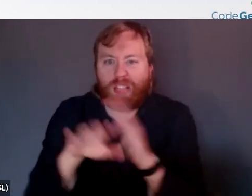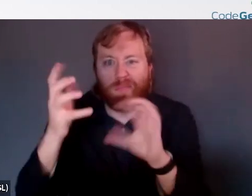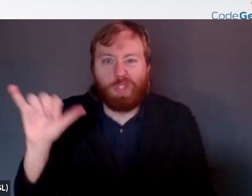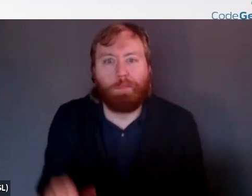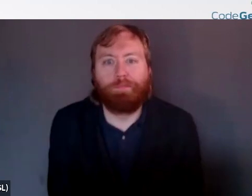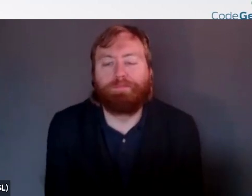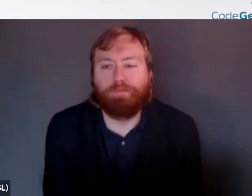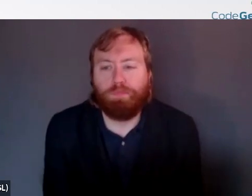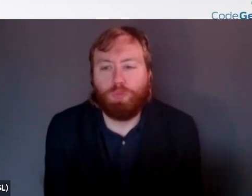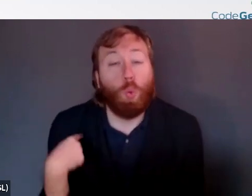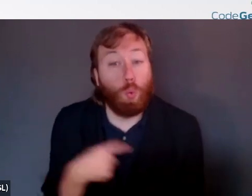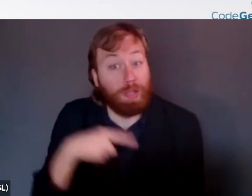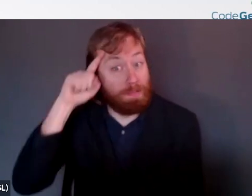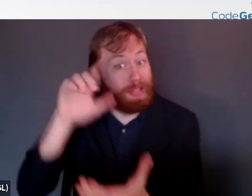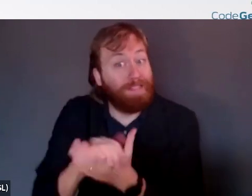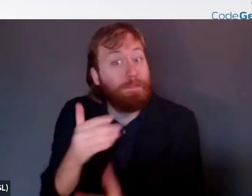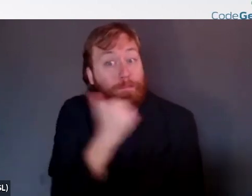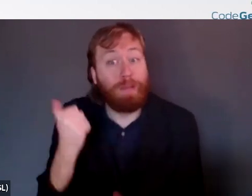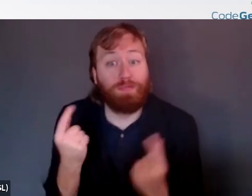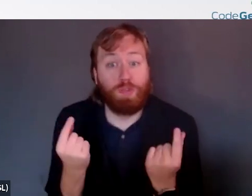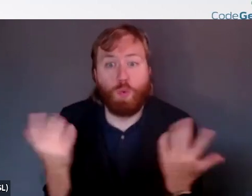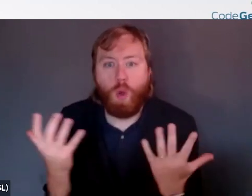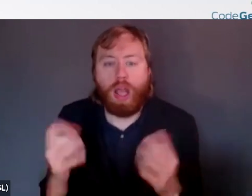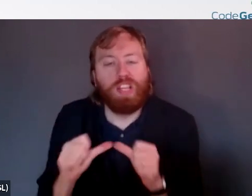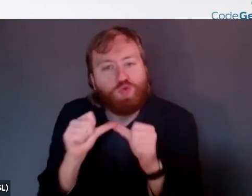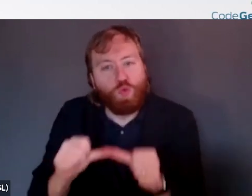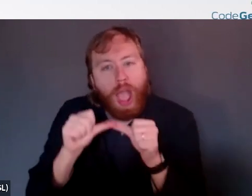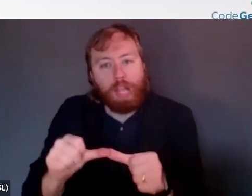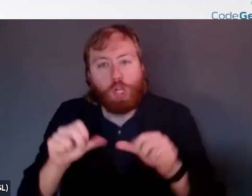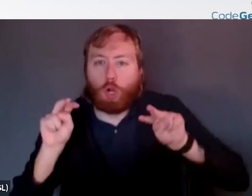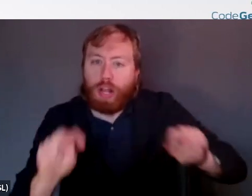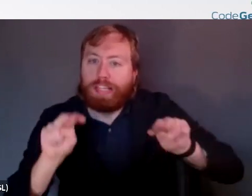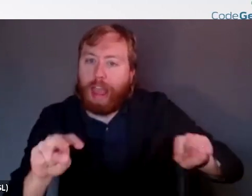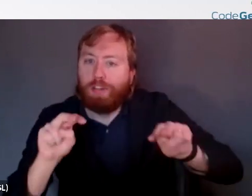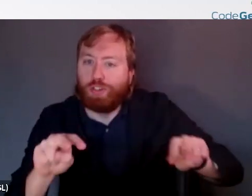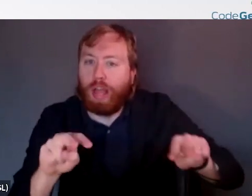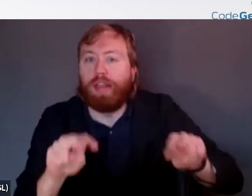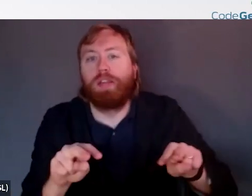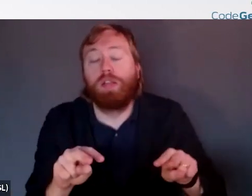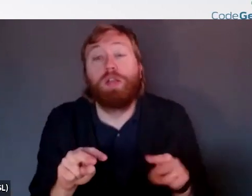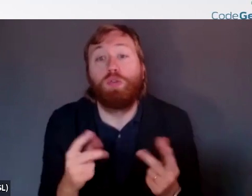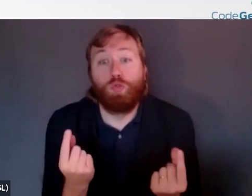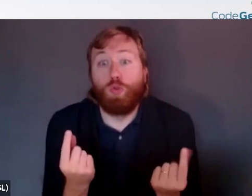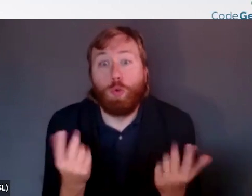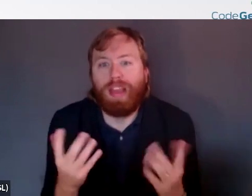We believe the best practice is regular attention, and we do that through what we call monthly accessibility plans.